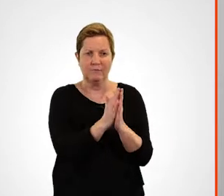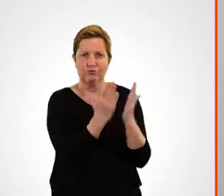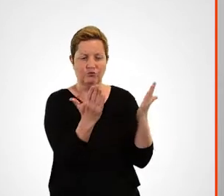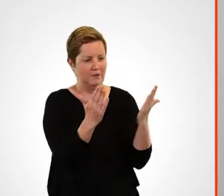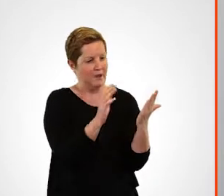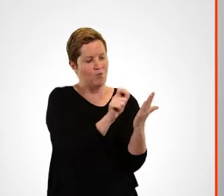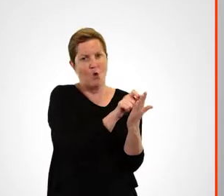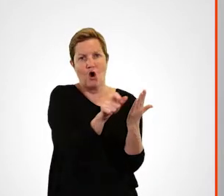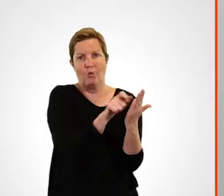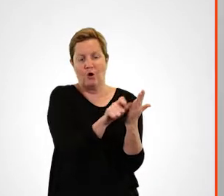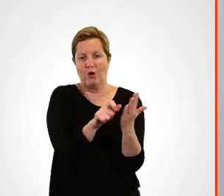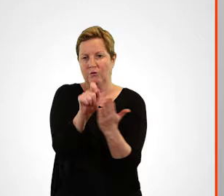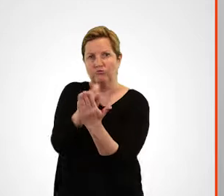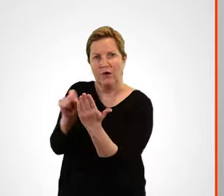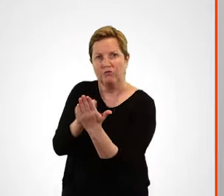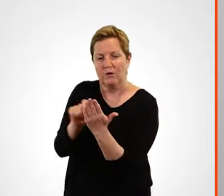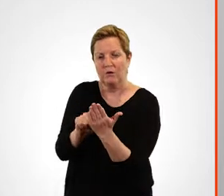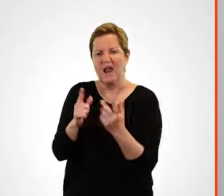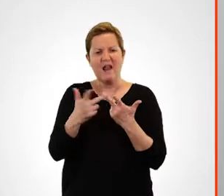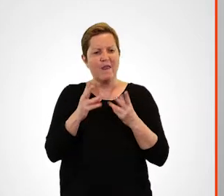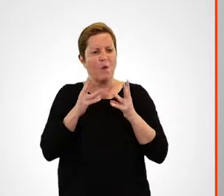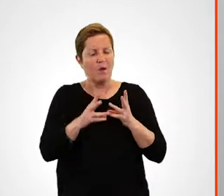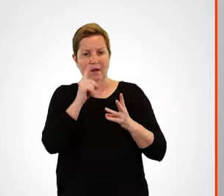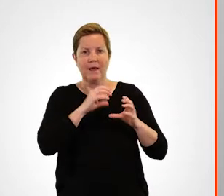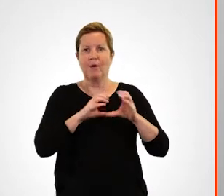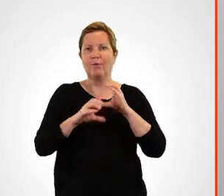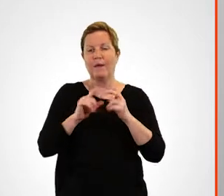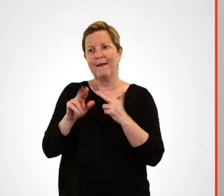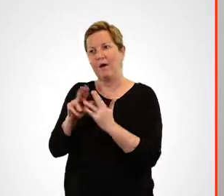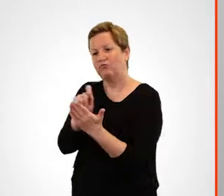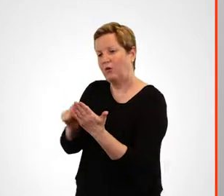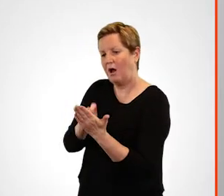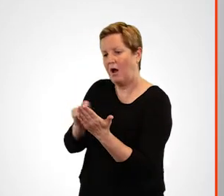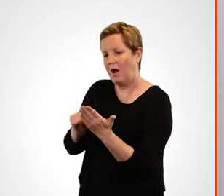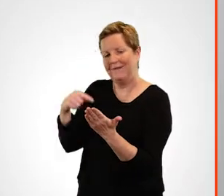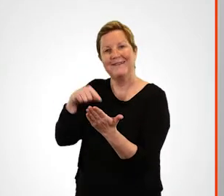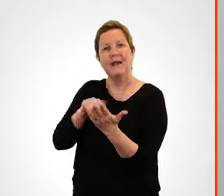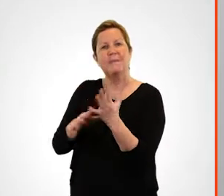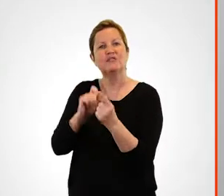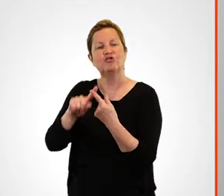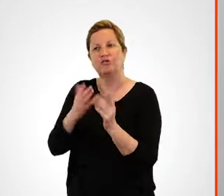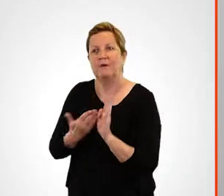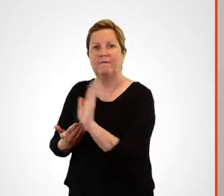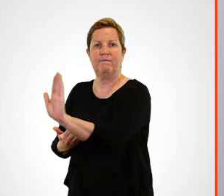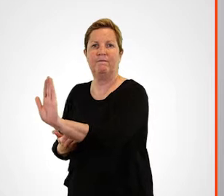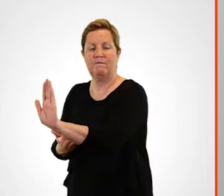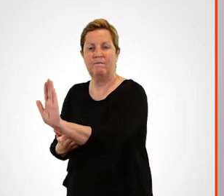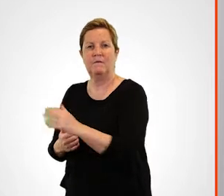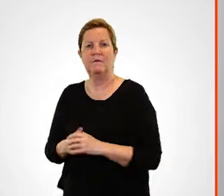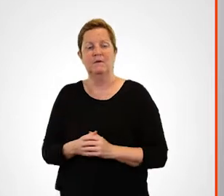is just another way of communicating. When you write something, you're trying to send a message to someone.